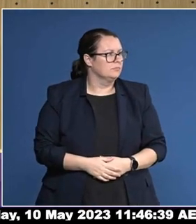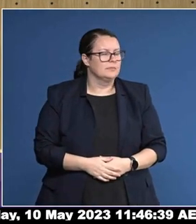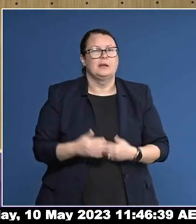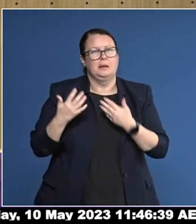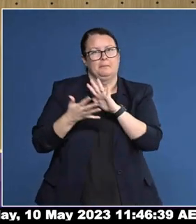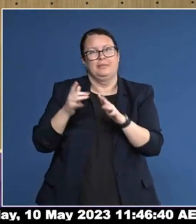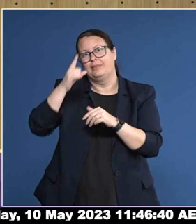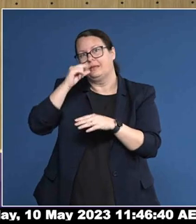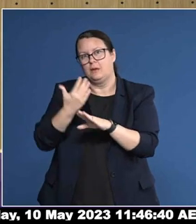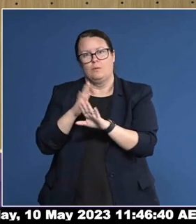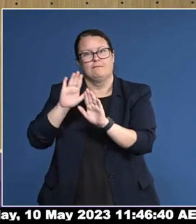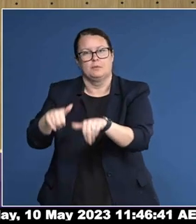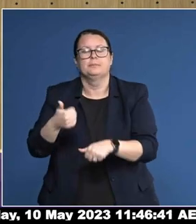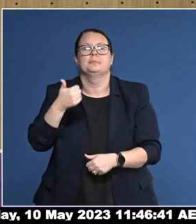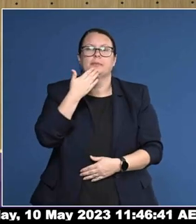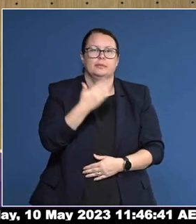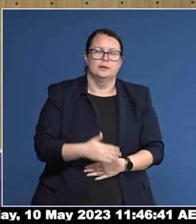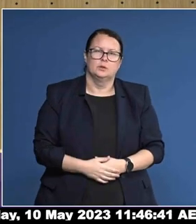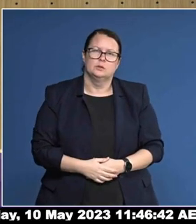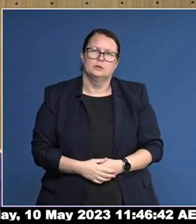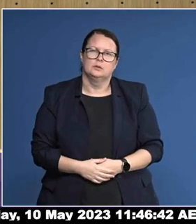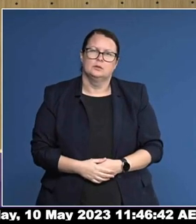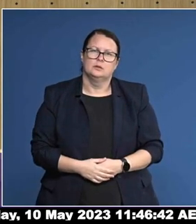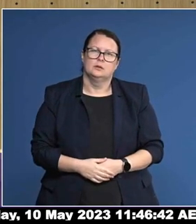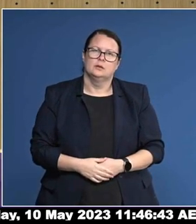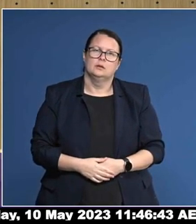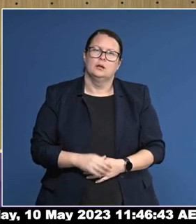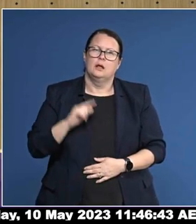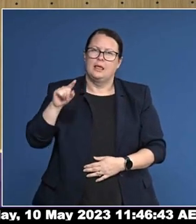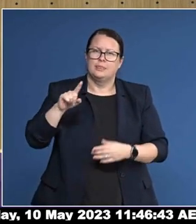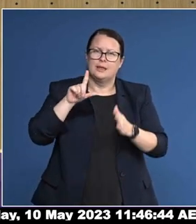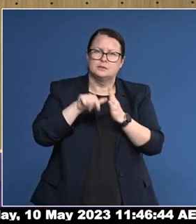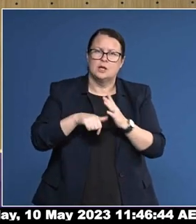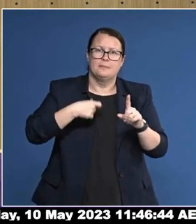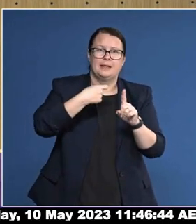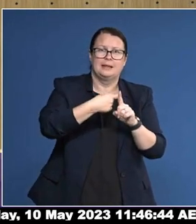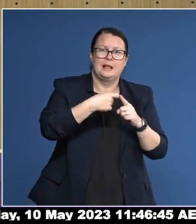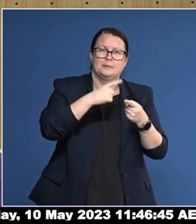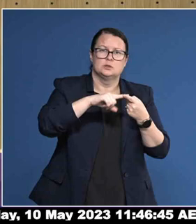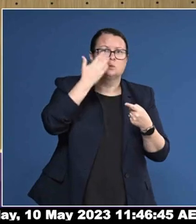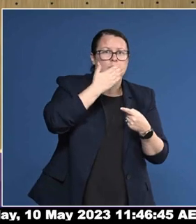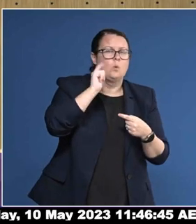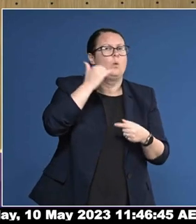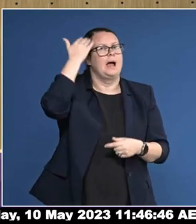MS McMILLAN: Thank you. At that time was Kaleb still at school or was he an adult? He was an adult. MS McMILLAN: Yes.